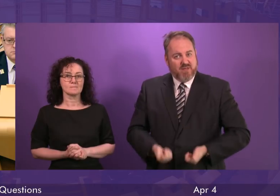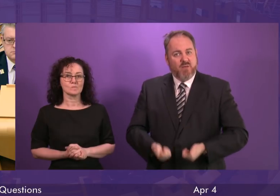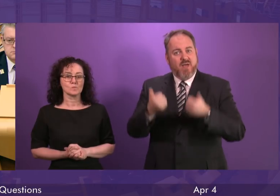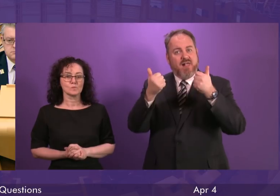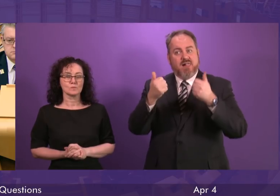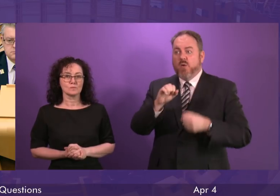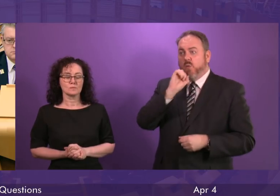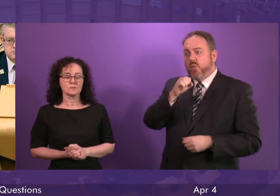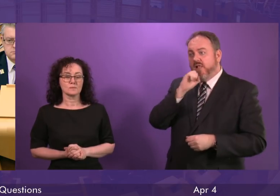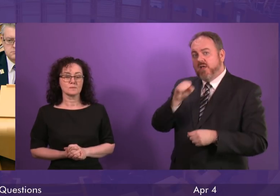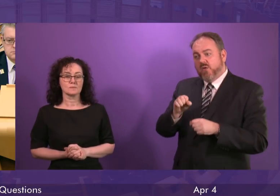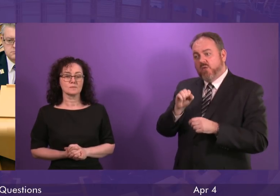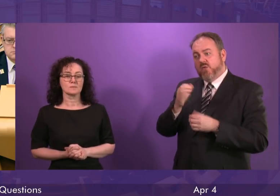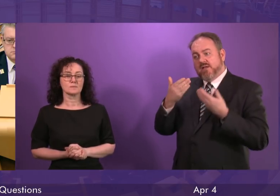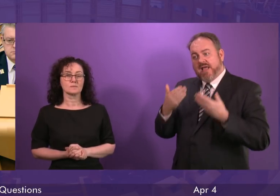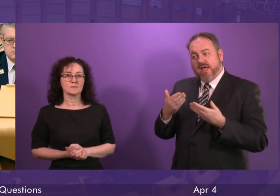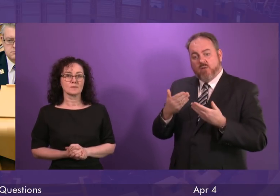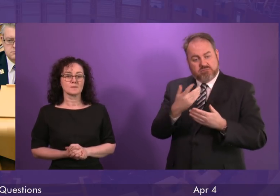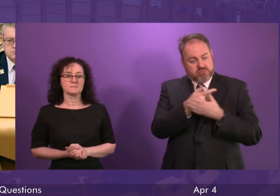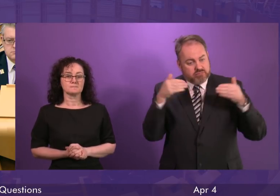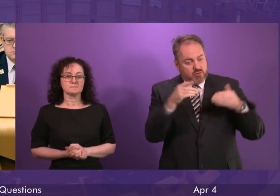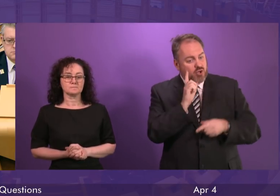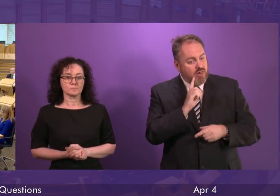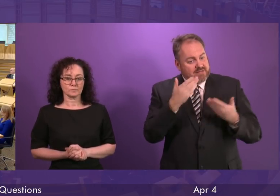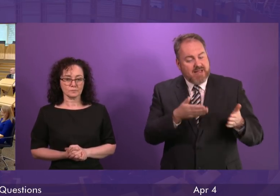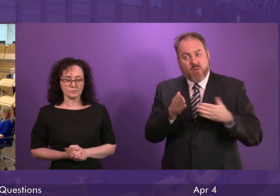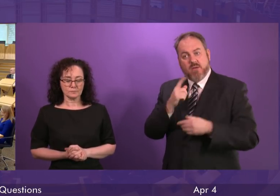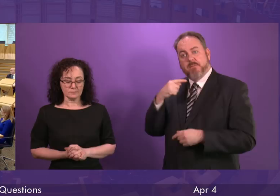intention to roll out the vaccine to boys? If so, when will that happen?